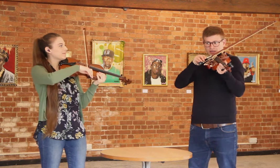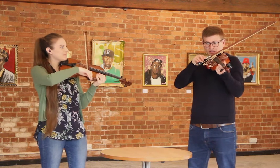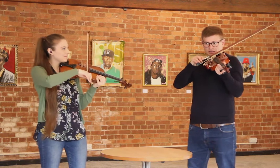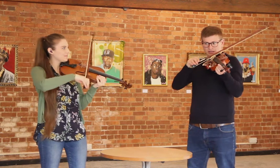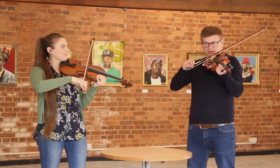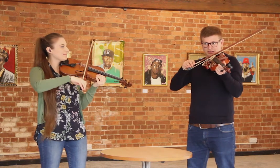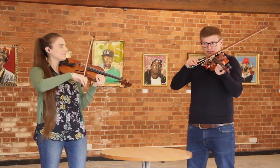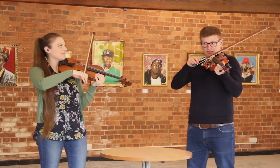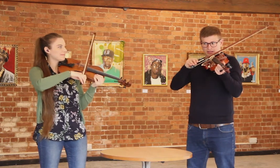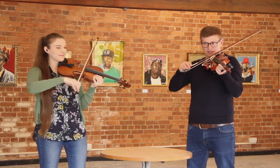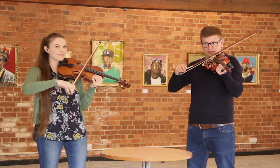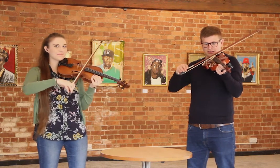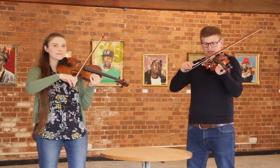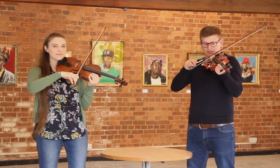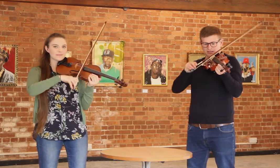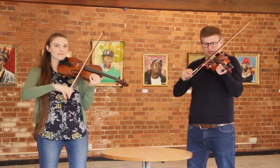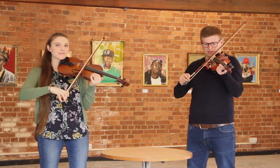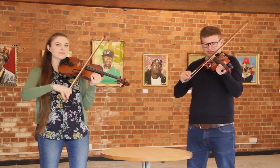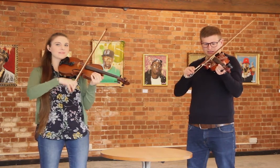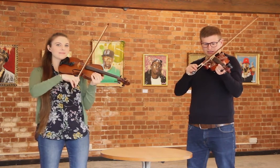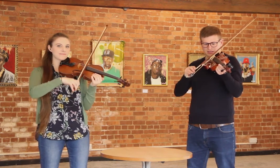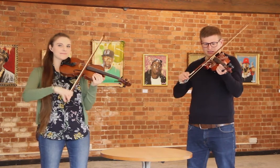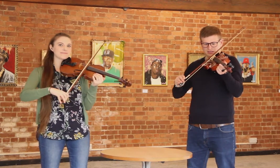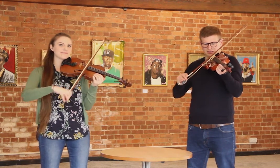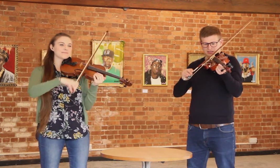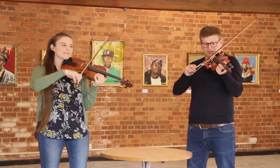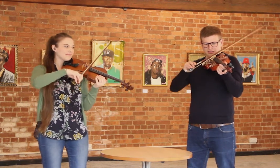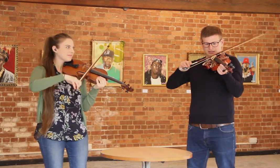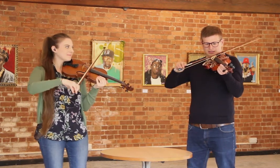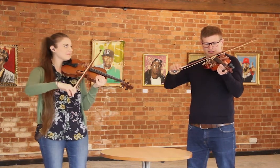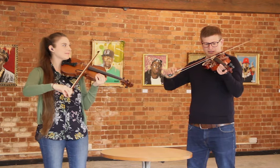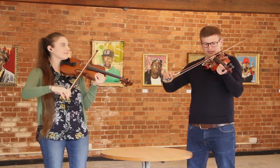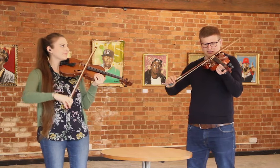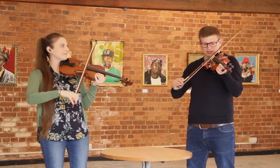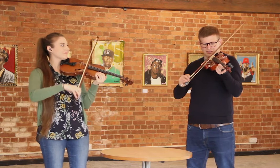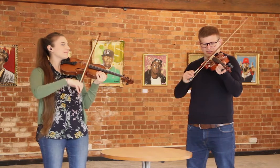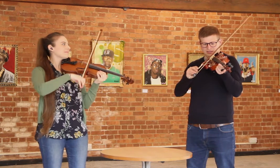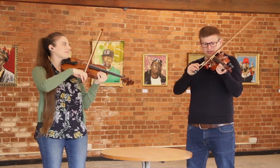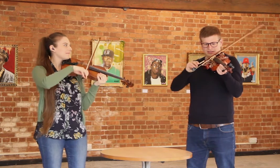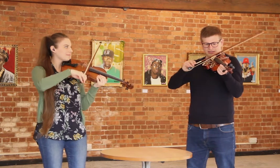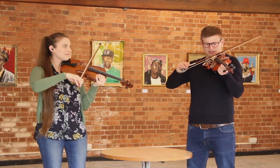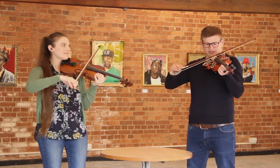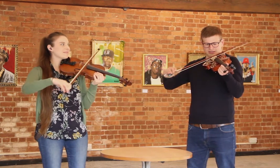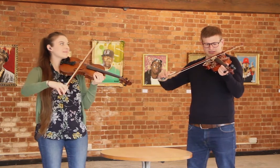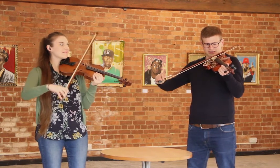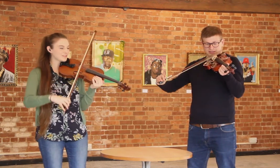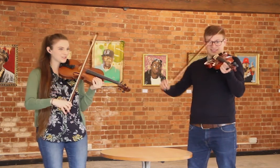VIOLINS PLAYING DDDD, AAAA, D, A, D, Sh!